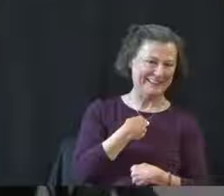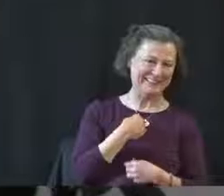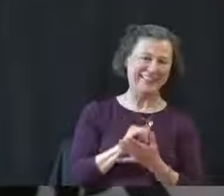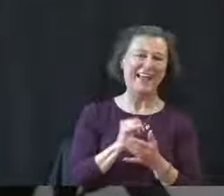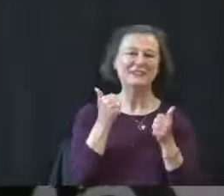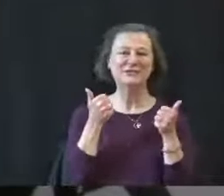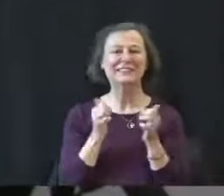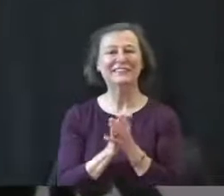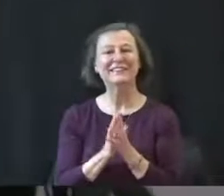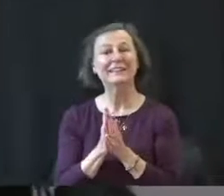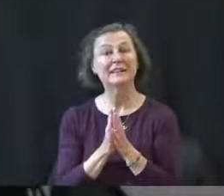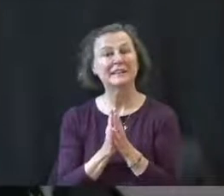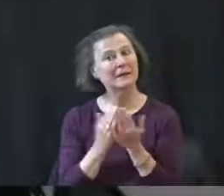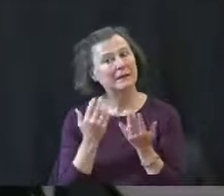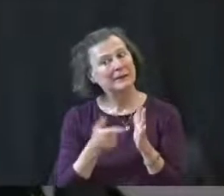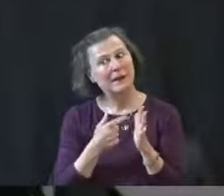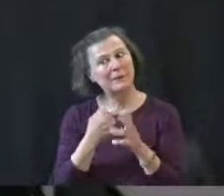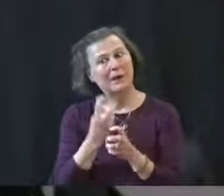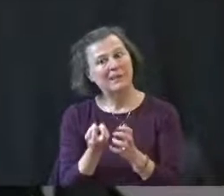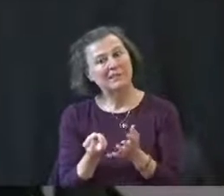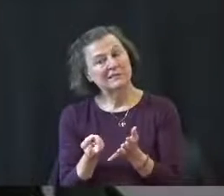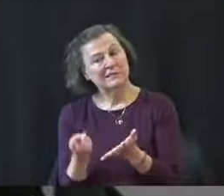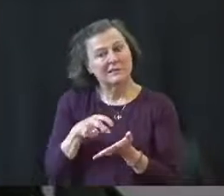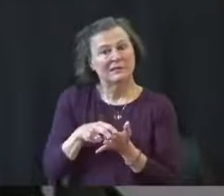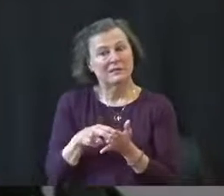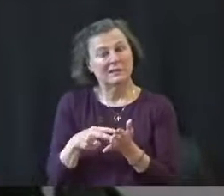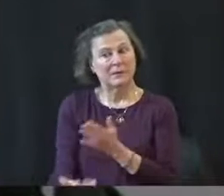You know sometimes it's hard to get out of bed in the morning and welcome a new day.